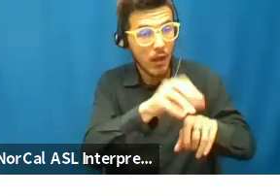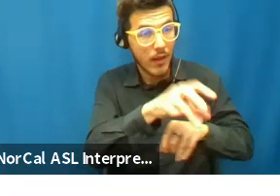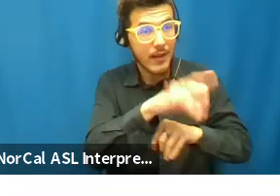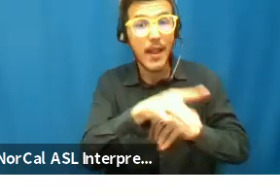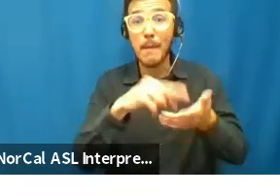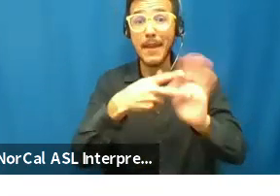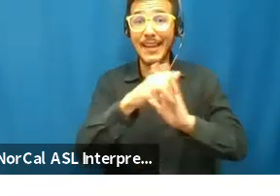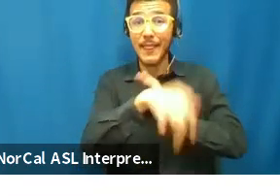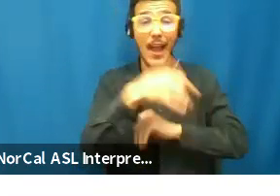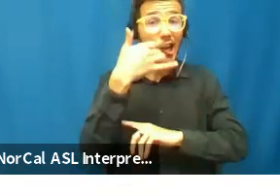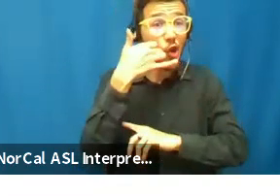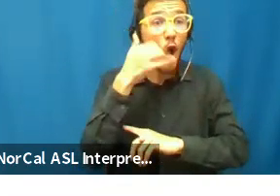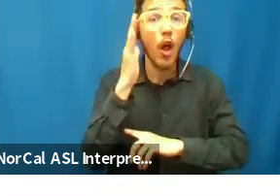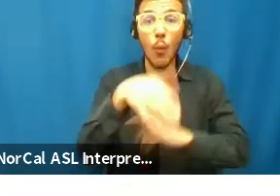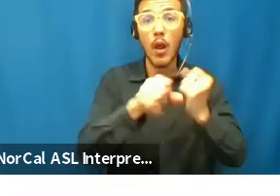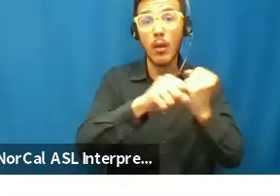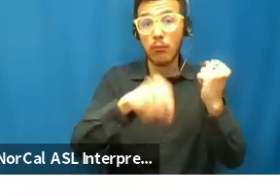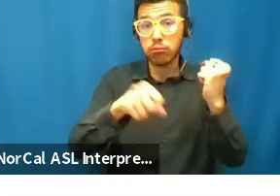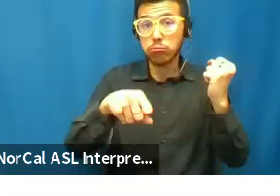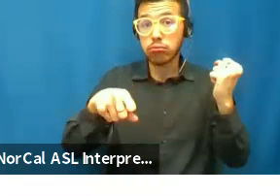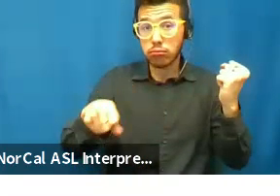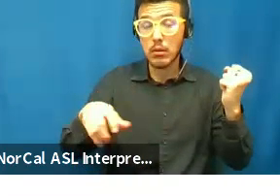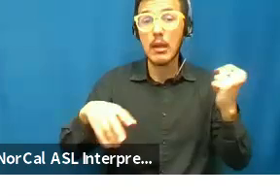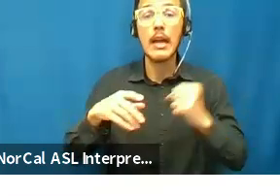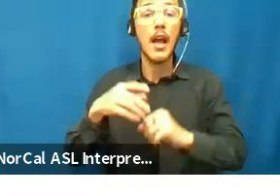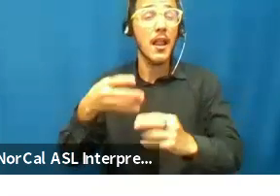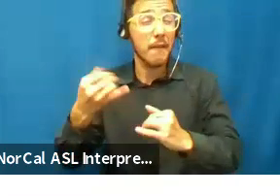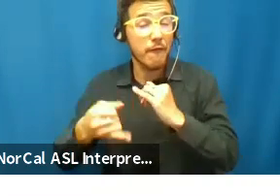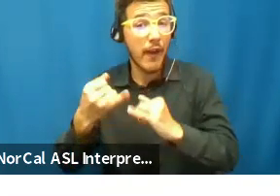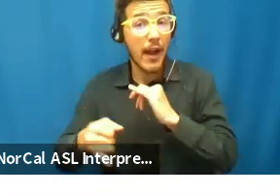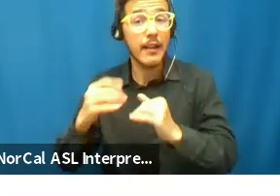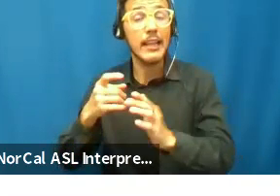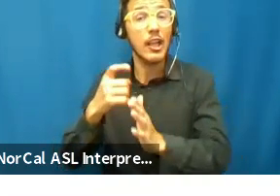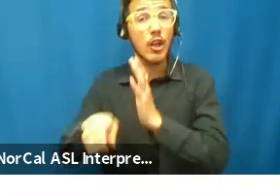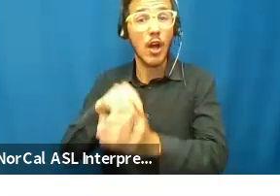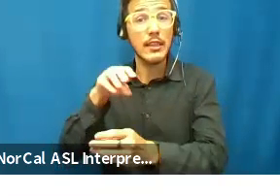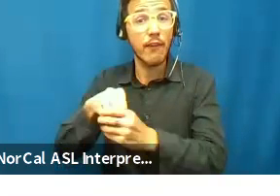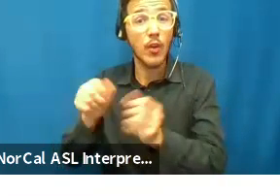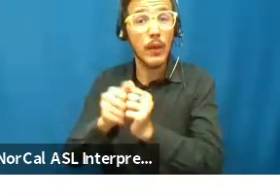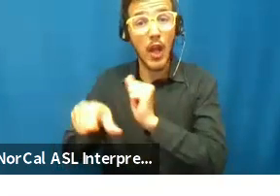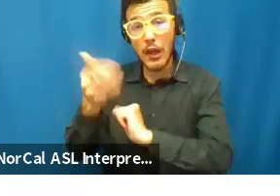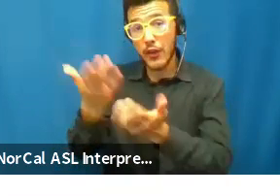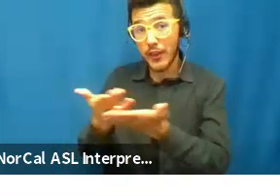And then, finally, there were costs associated with other items such as accommodations or,